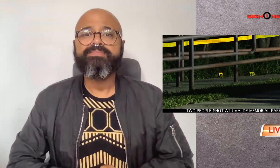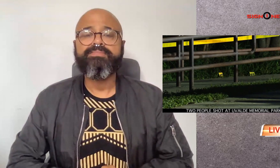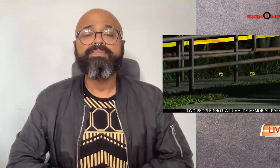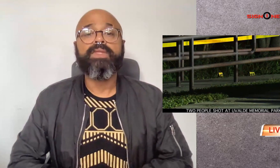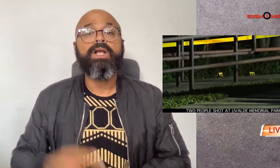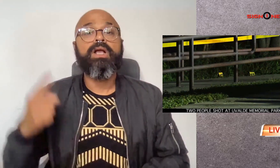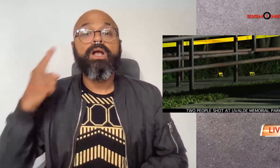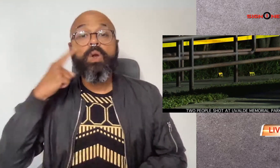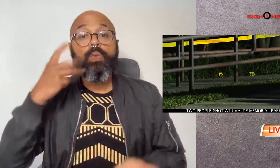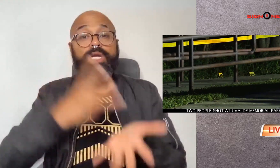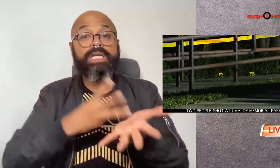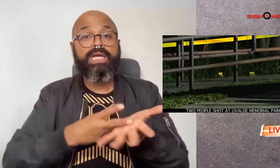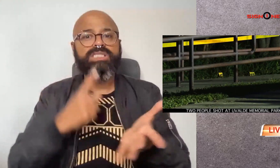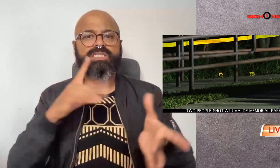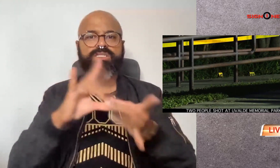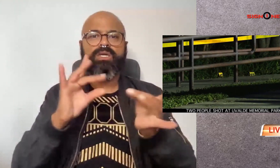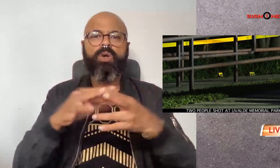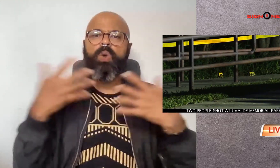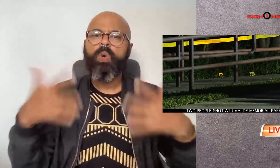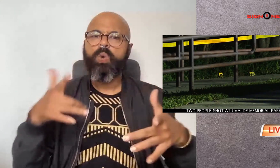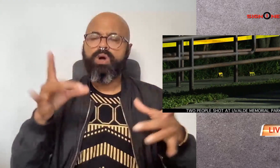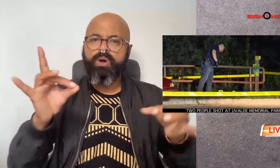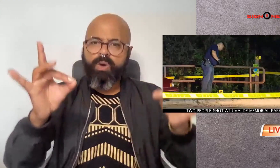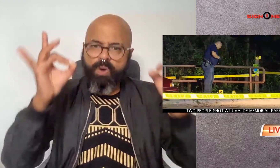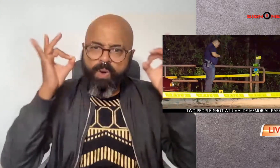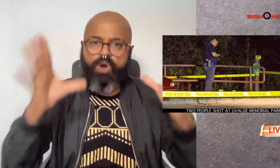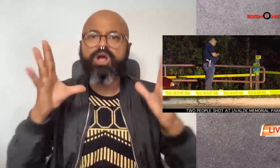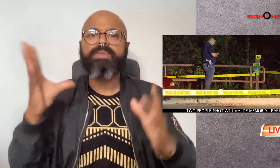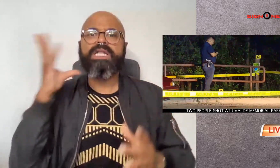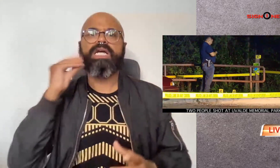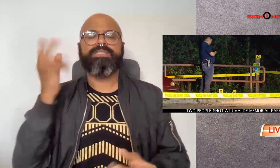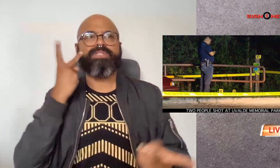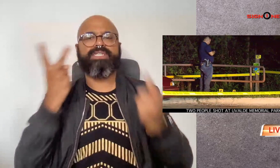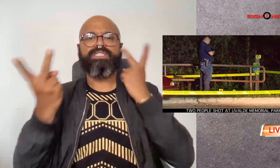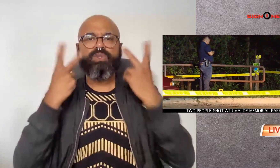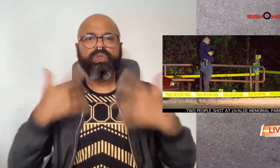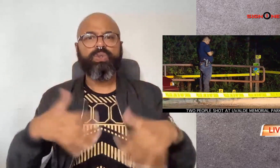after gunfire started witnesses say it was a horrible experience